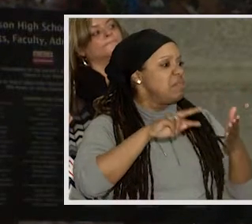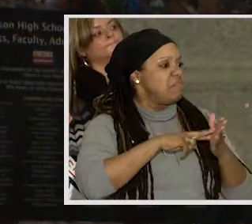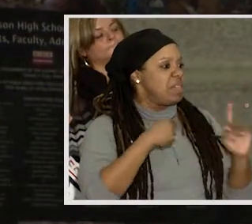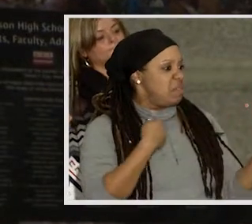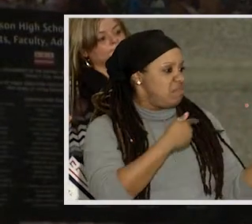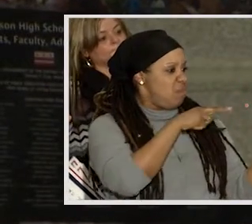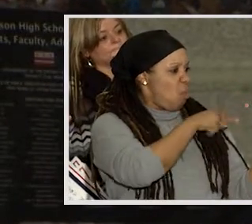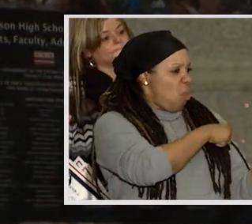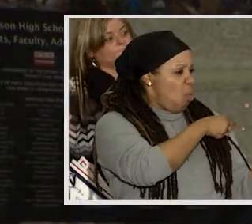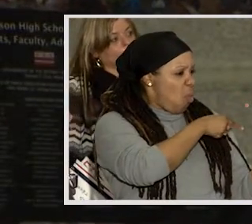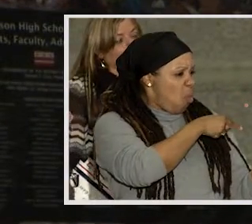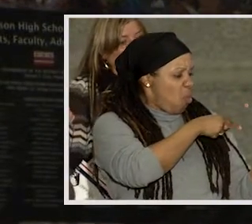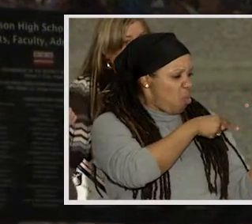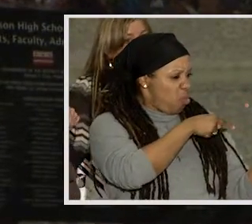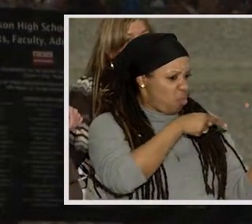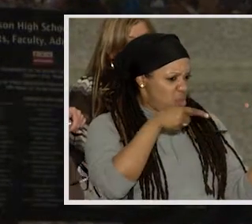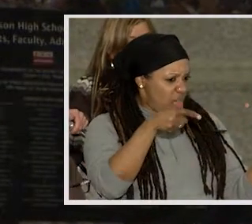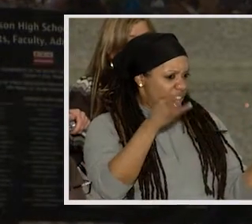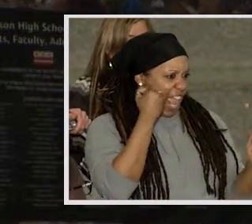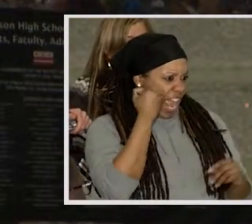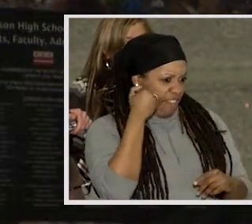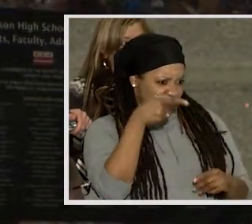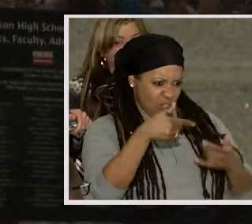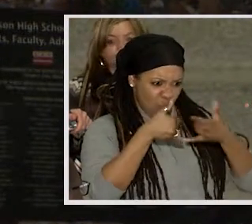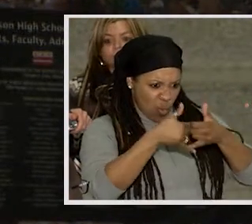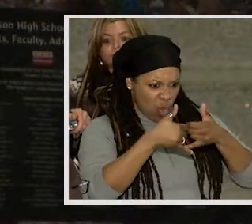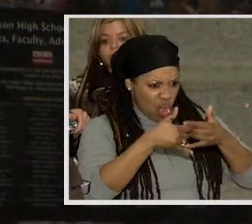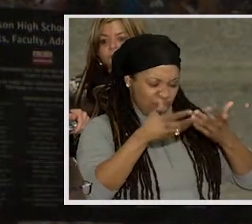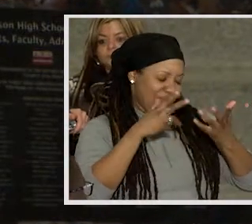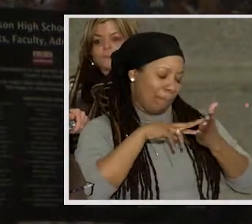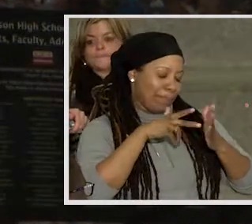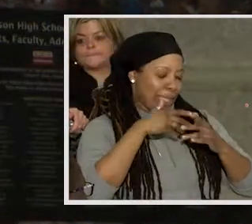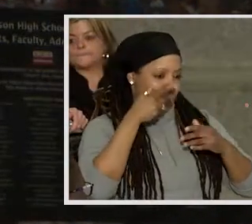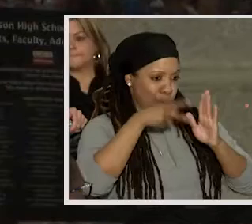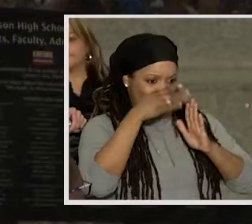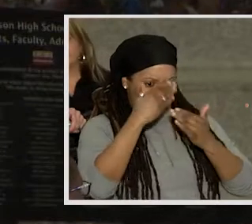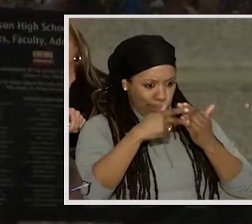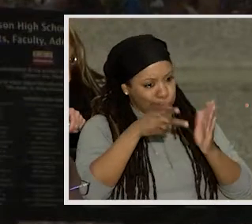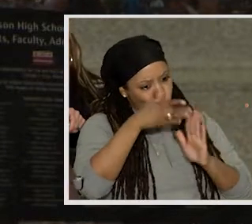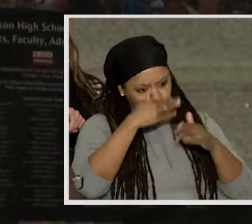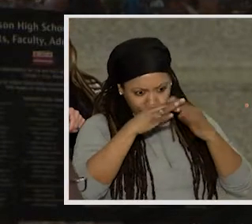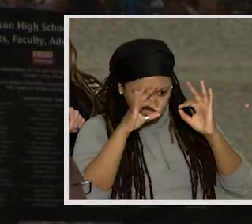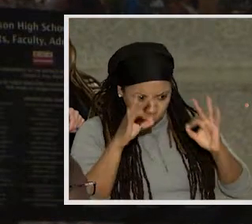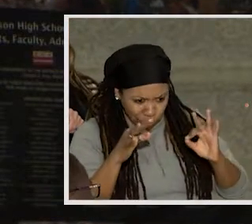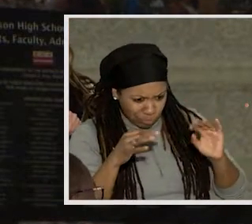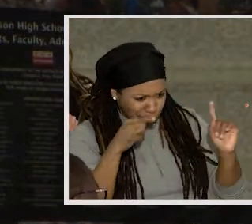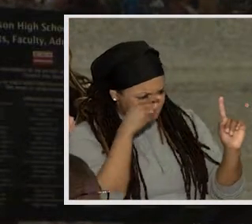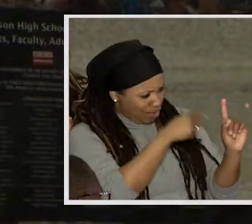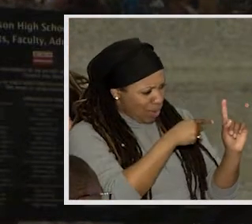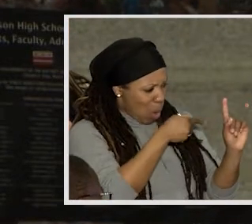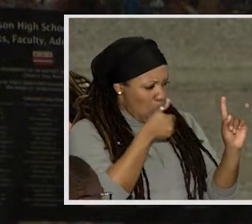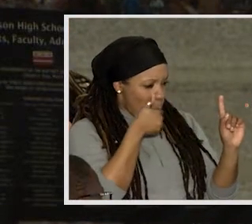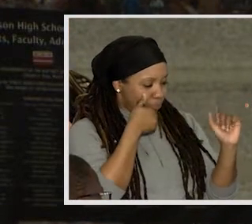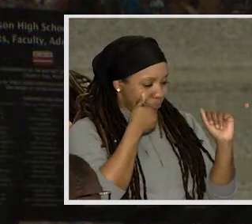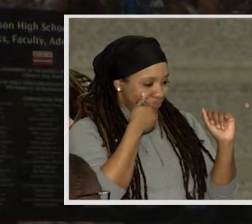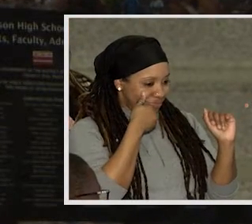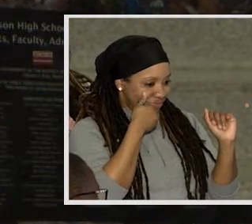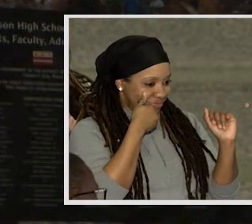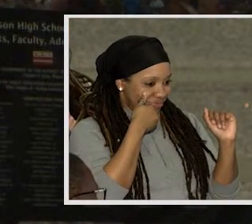GIVE THEM THE ADDITIONAL MONEY TO DO ADDITIONAL THINGS OR PROVIDE ADDITIONAL SERVICES IF THEY ARE ACTUALLY RUNNING A TIGHT SHIP AND MEETING THEIR PERFORMANCE GOALS, USE THAT AS A